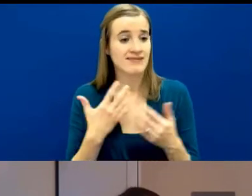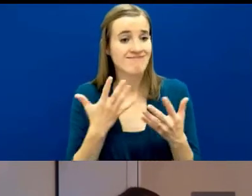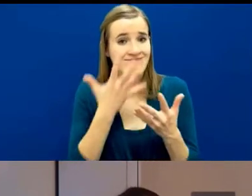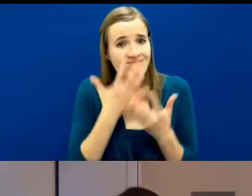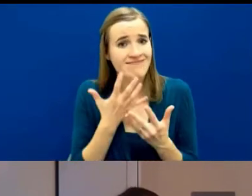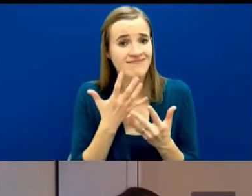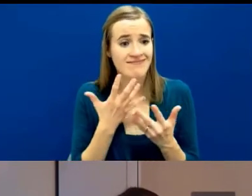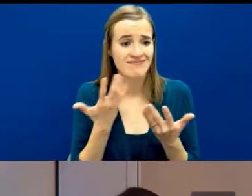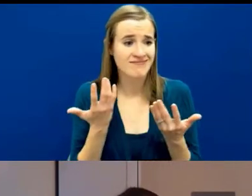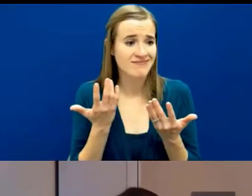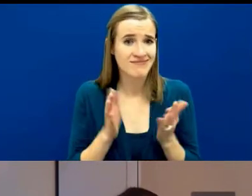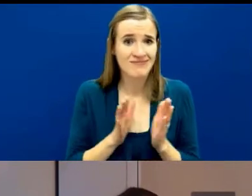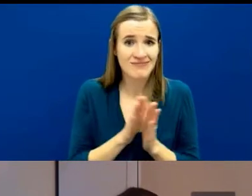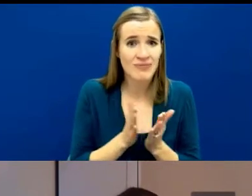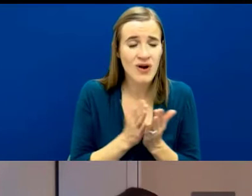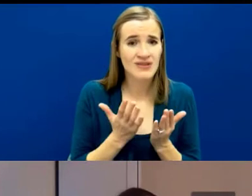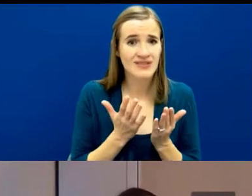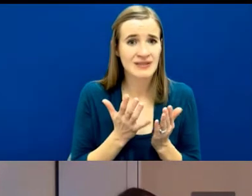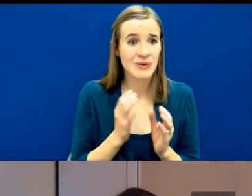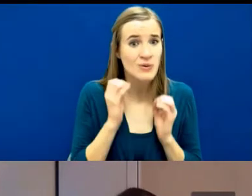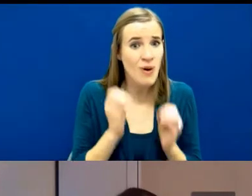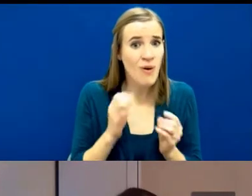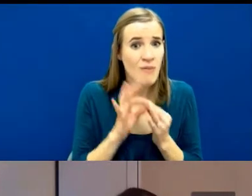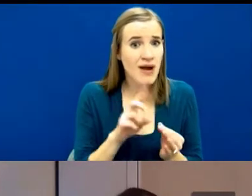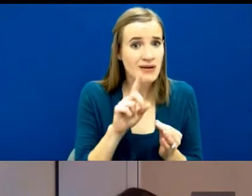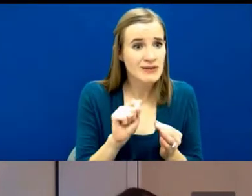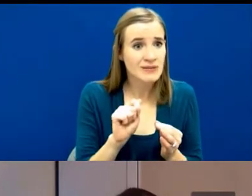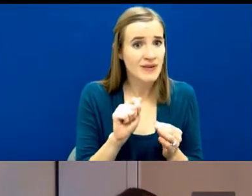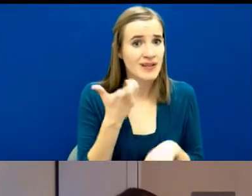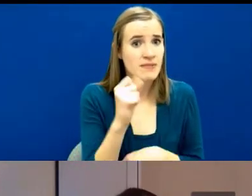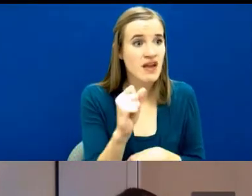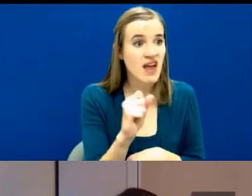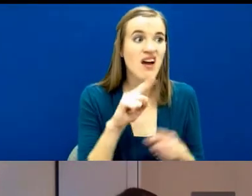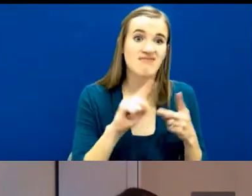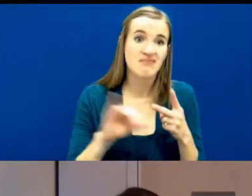book were the only book that there were and so I hope that this is the